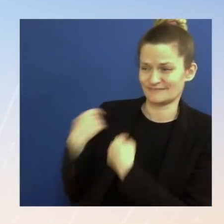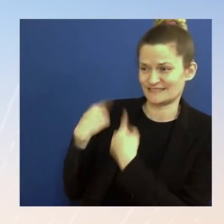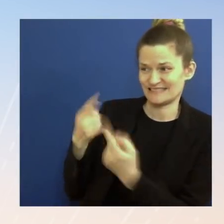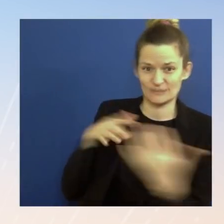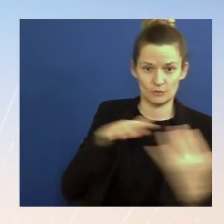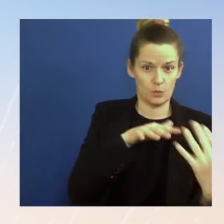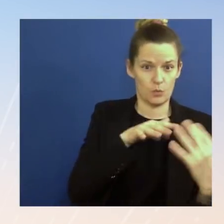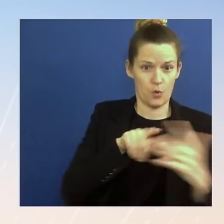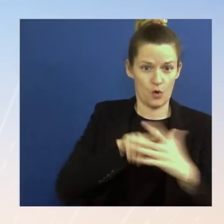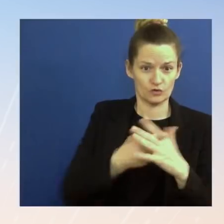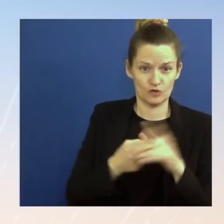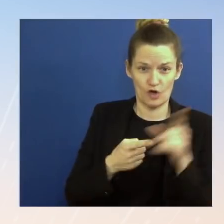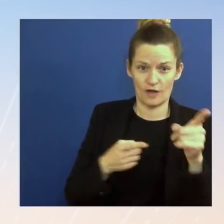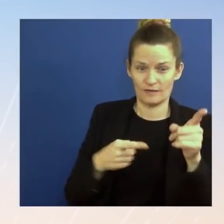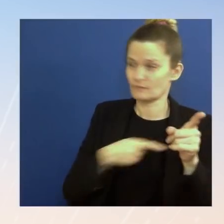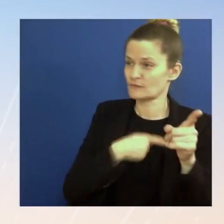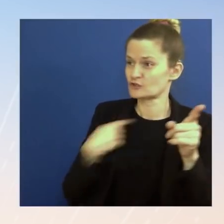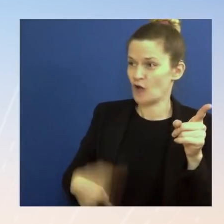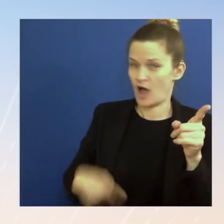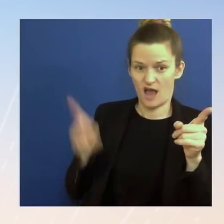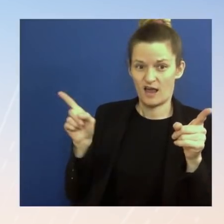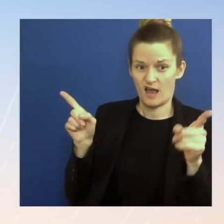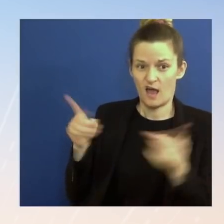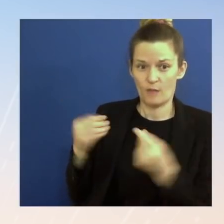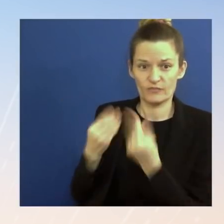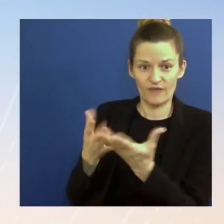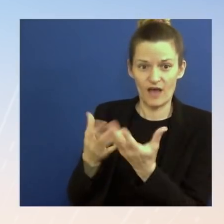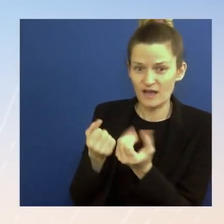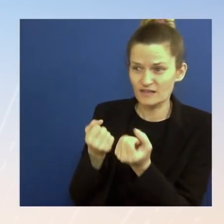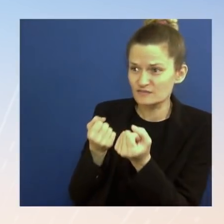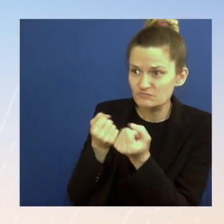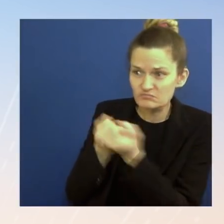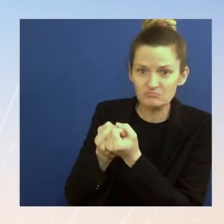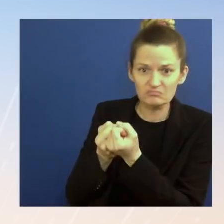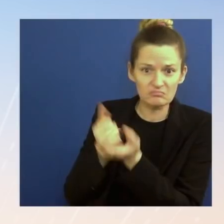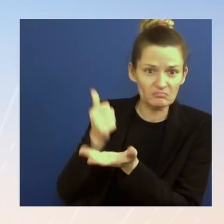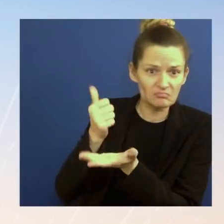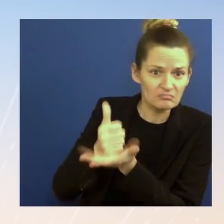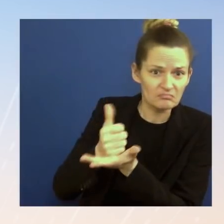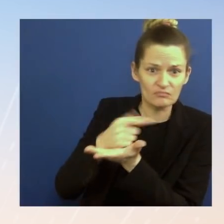or expressed any specific intentions to do so? Ms. Psaki: I'm not in a position to confirm